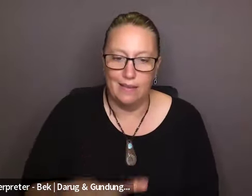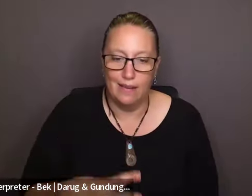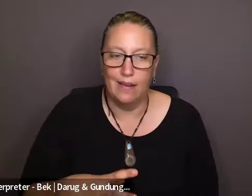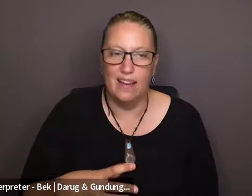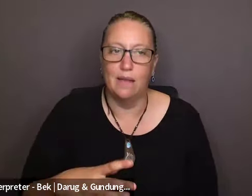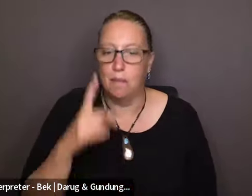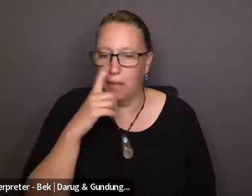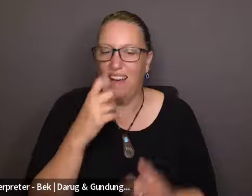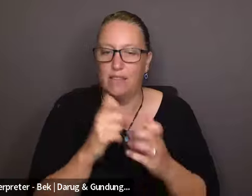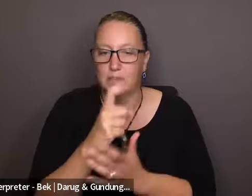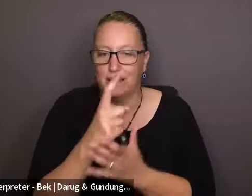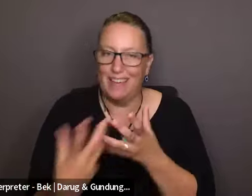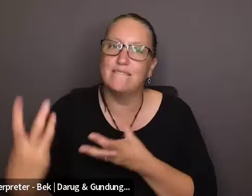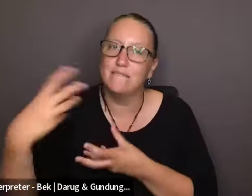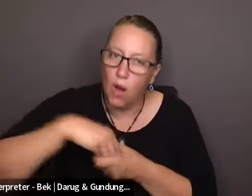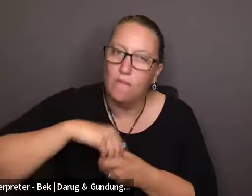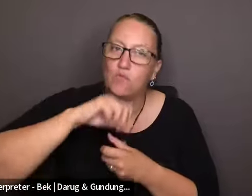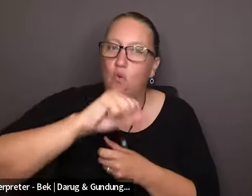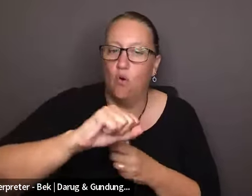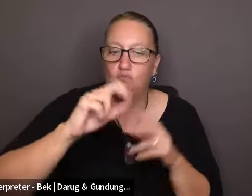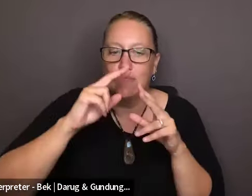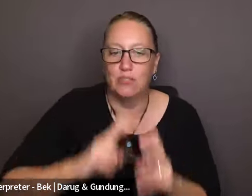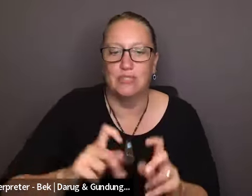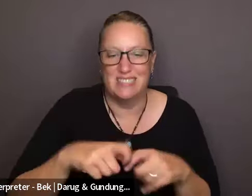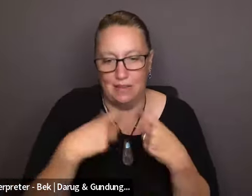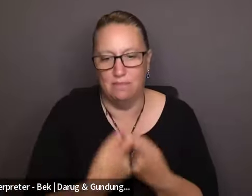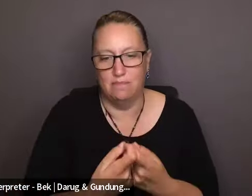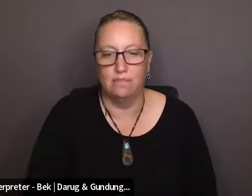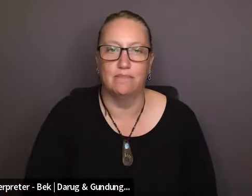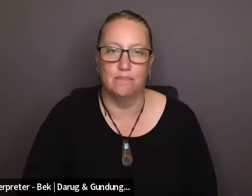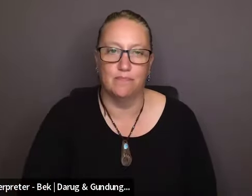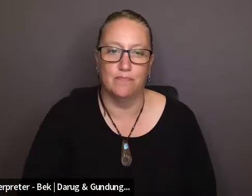research team around the experiences of people with intellectual disability, we expect people with